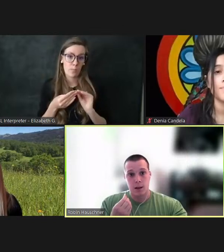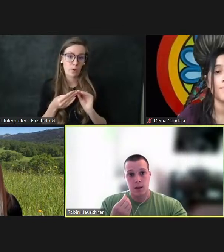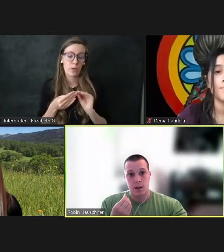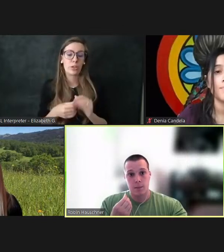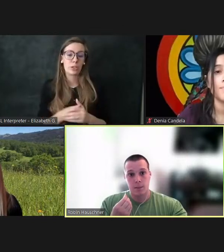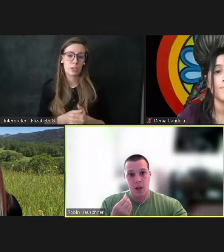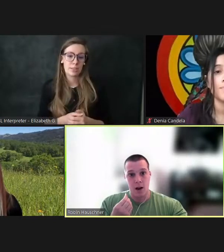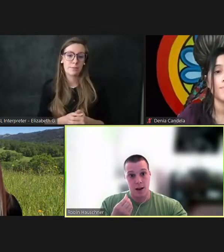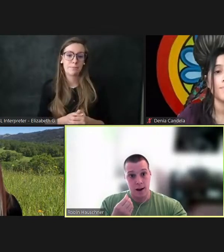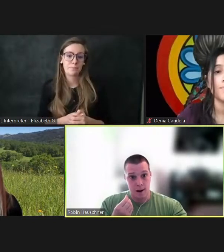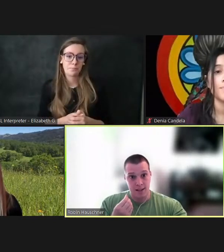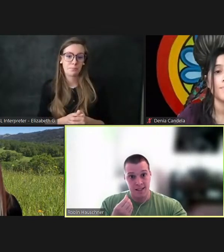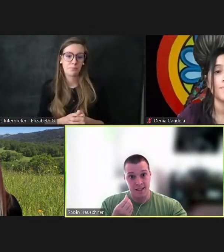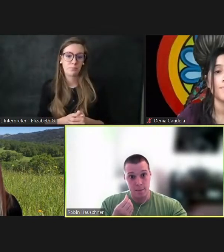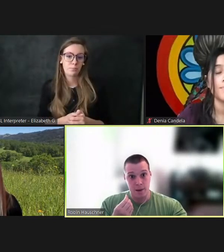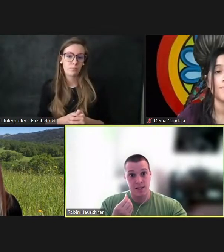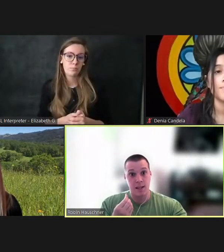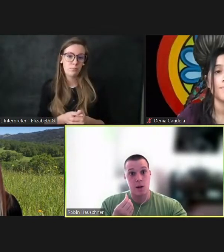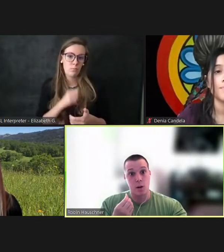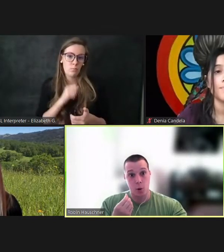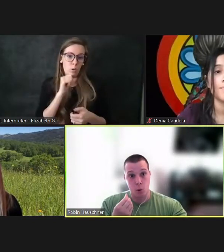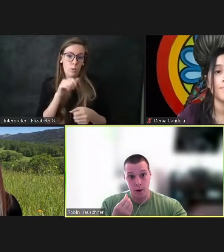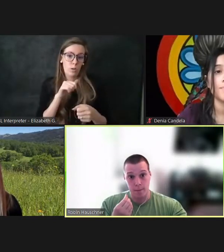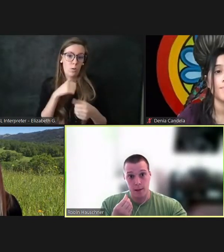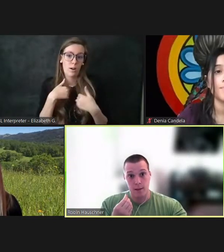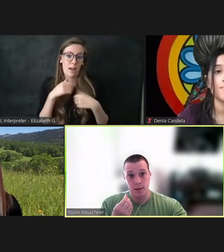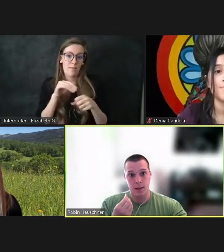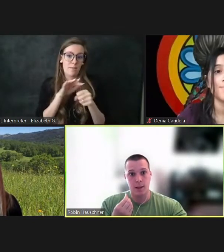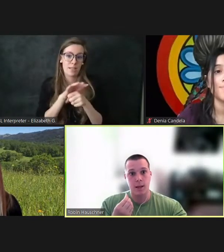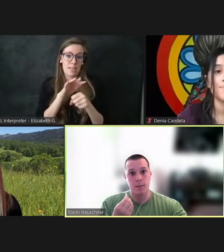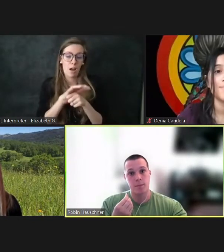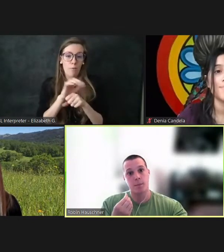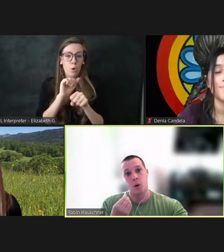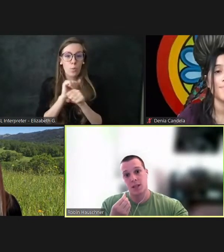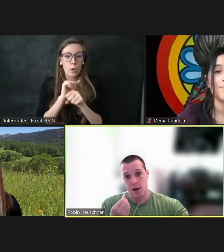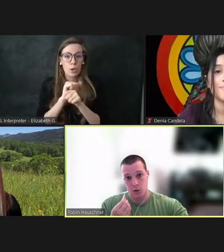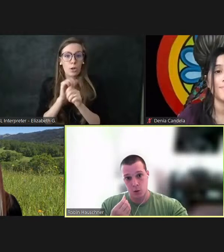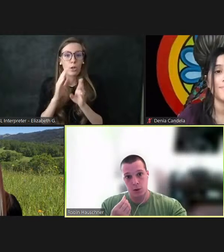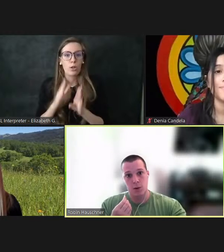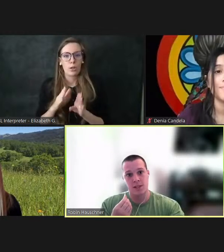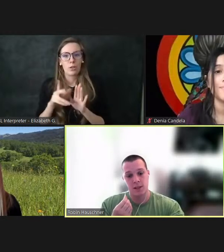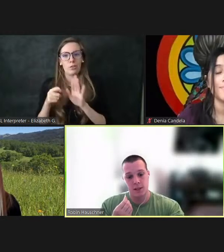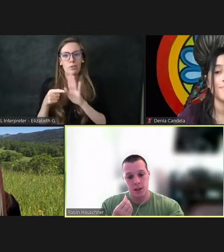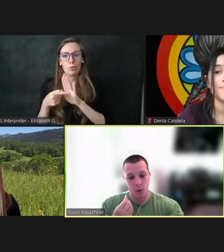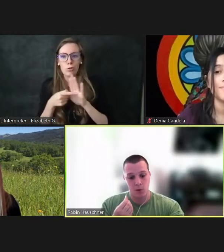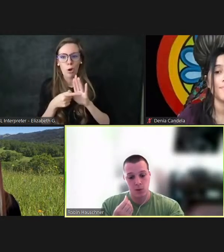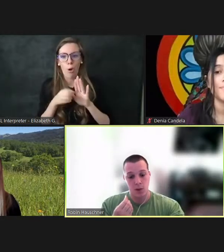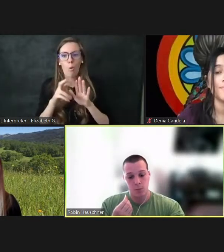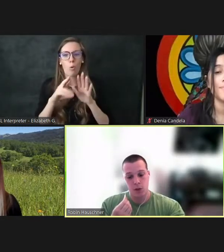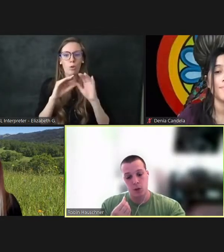we don't have enough personnel to to fix the system when the system fails.